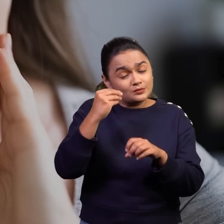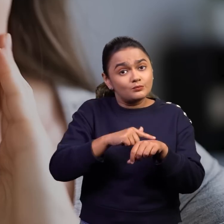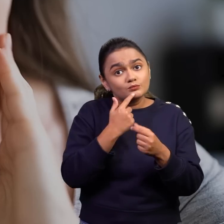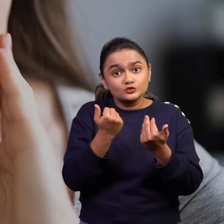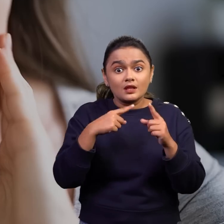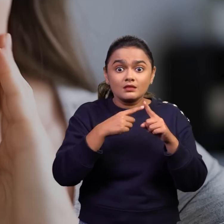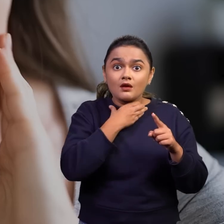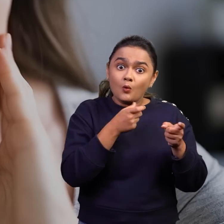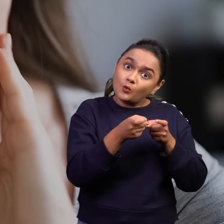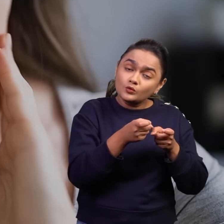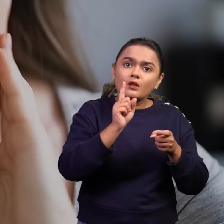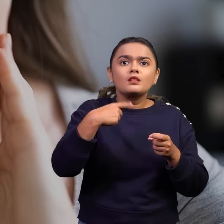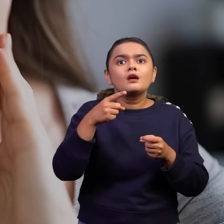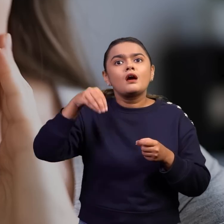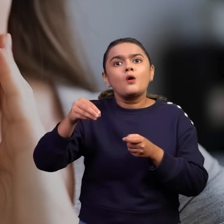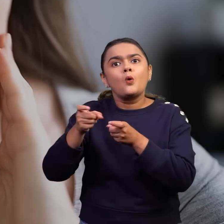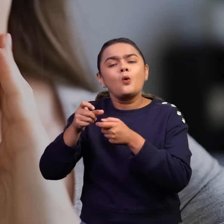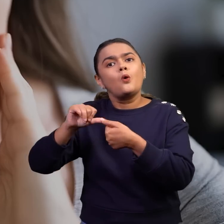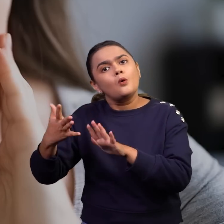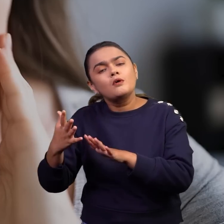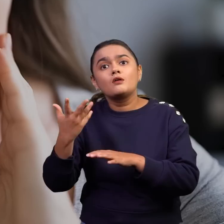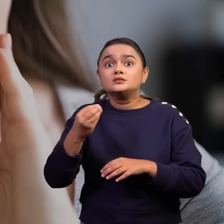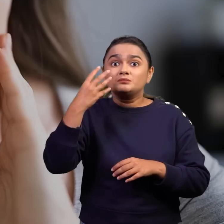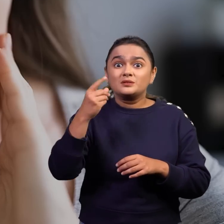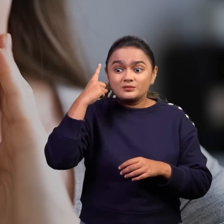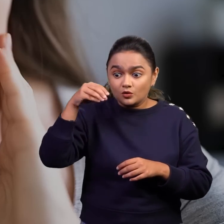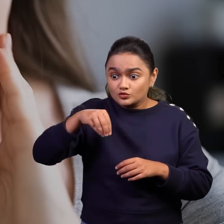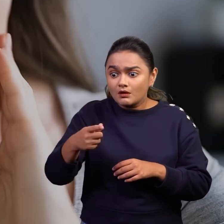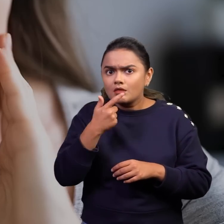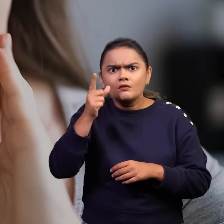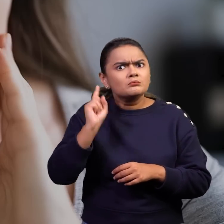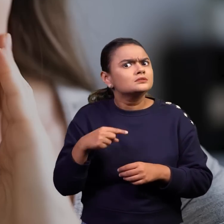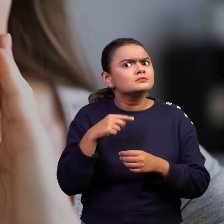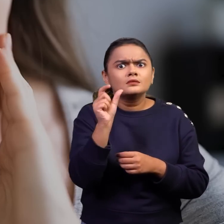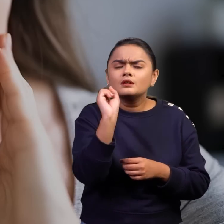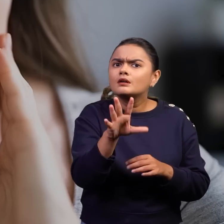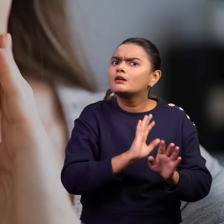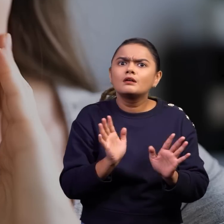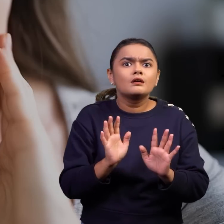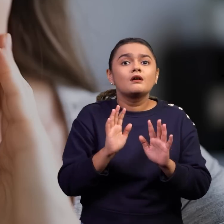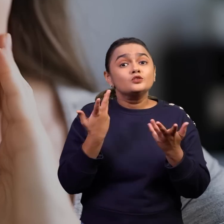Sometimes, when thyroid is under control, sugar levels also stabilize. Sometimes, even diabetes medications are not needed.